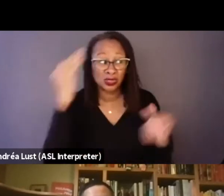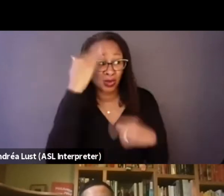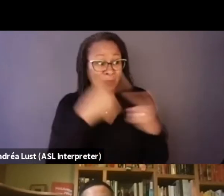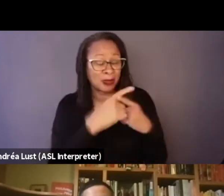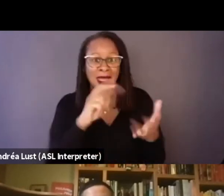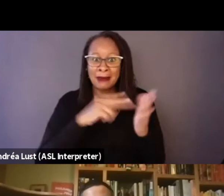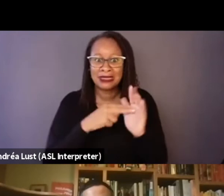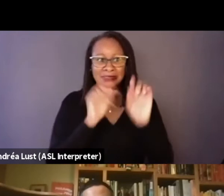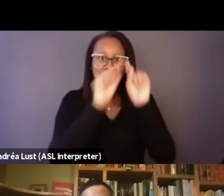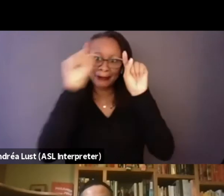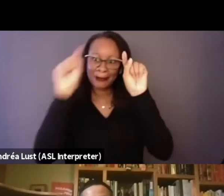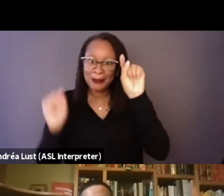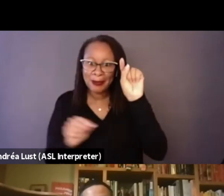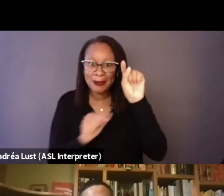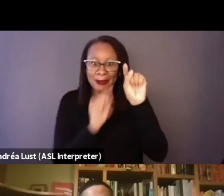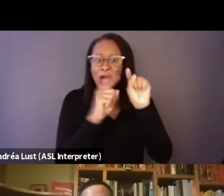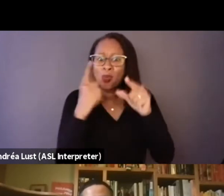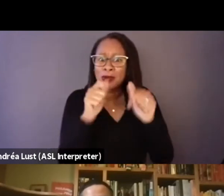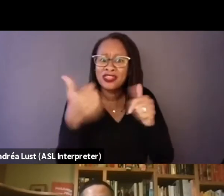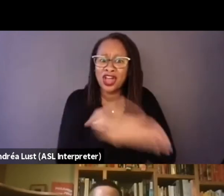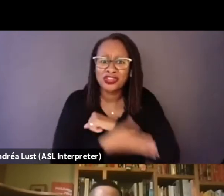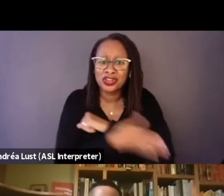all around the MENA region